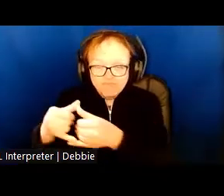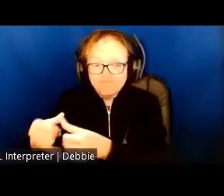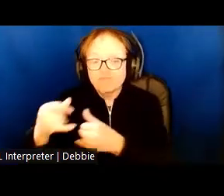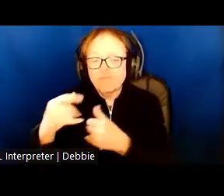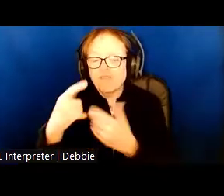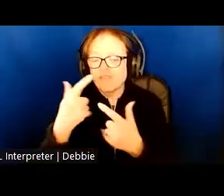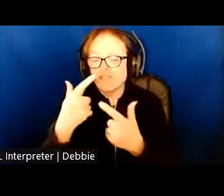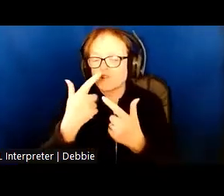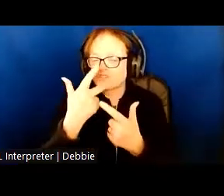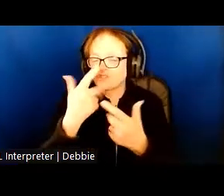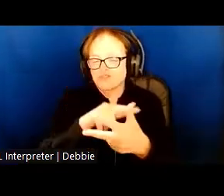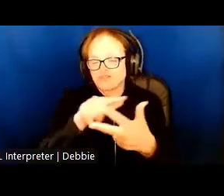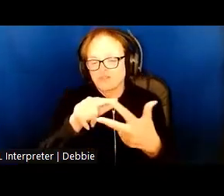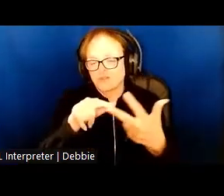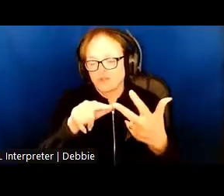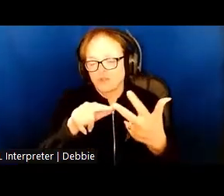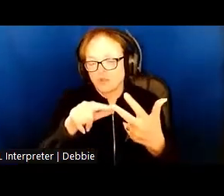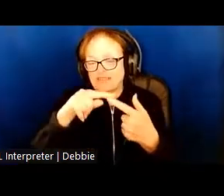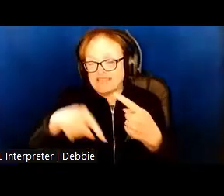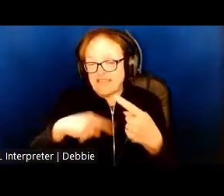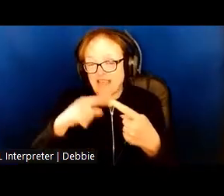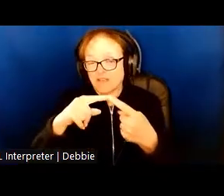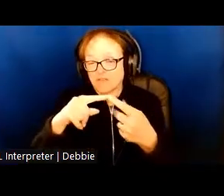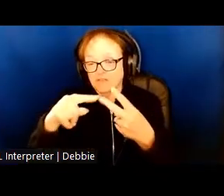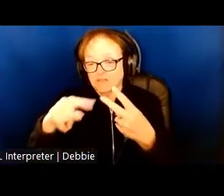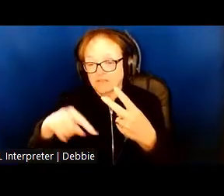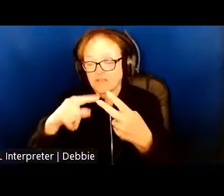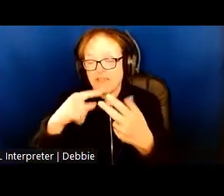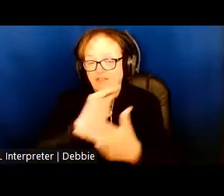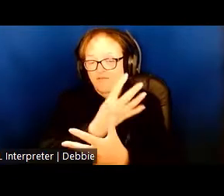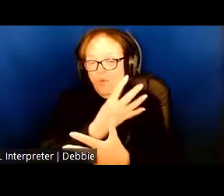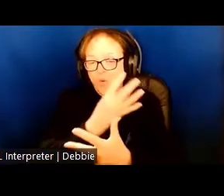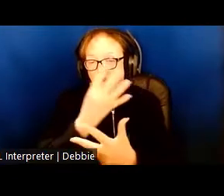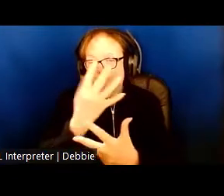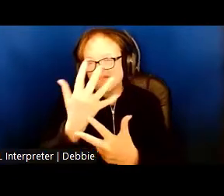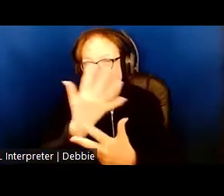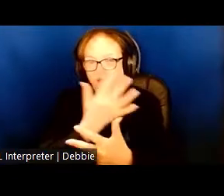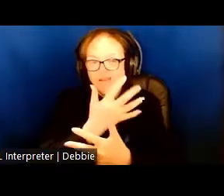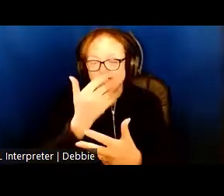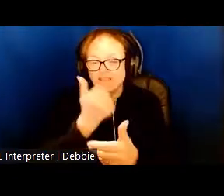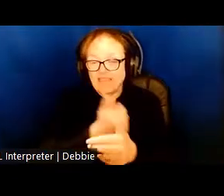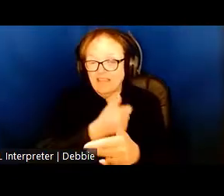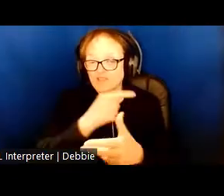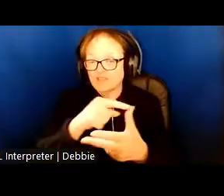offering 4-5 disciplines per cycle, meaning your discipline may come around only every